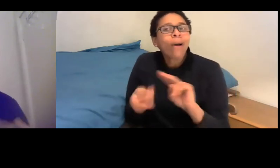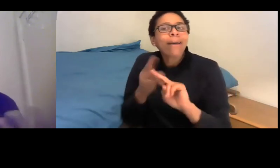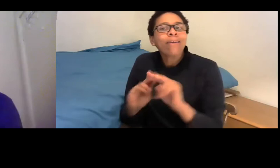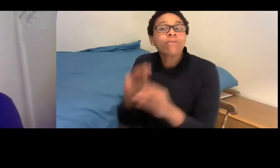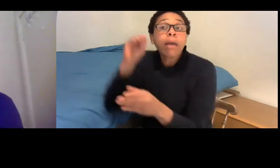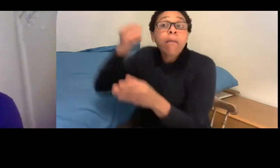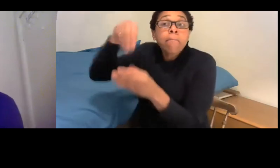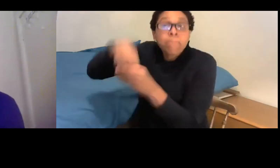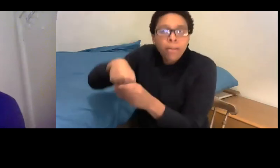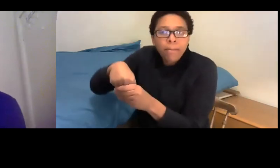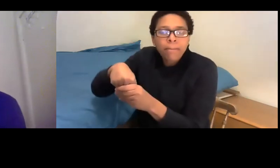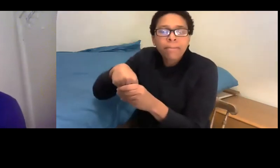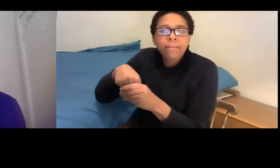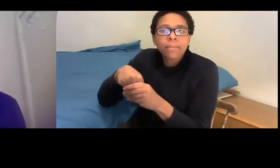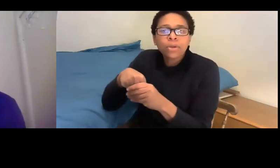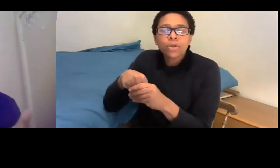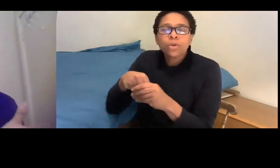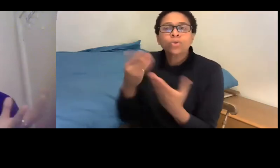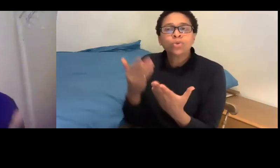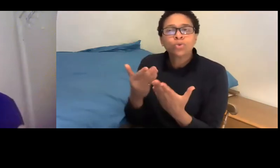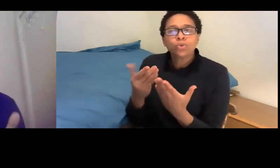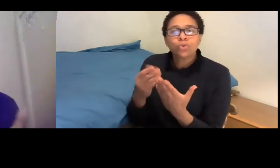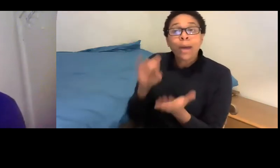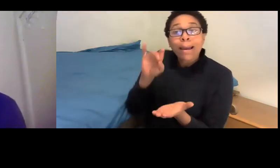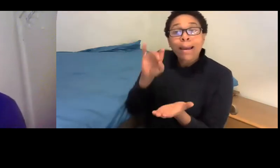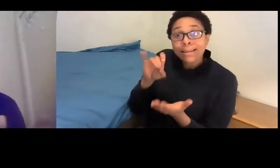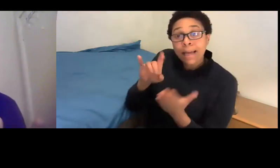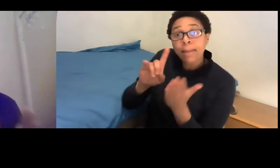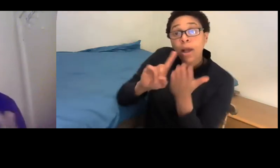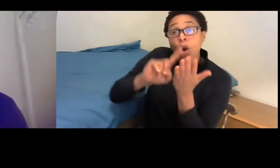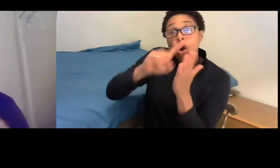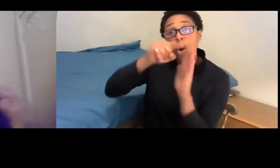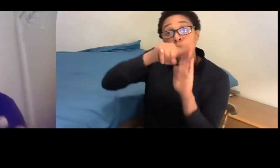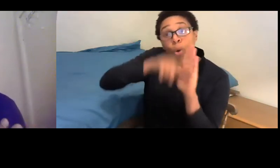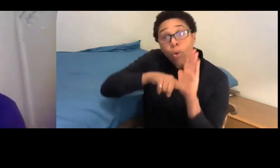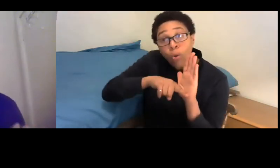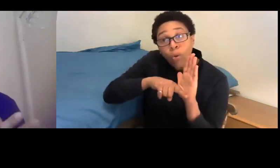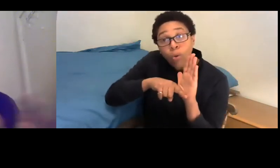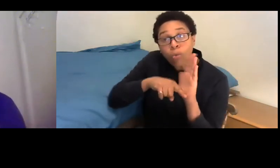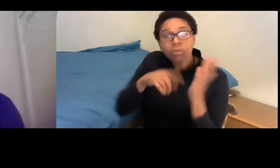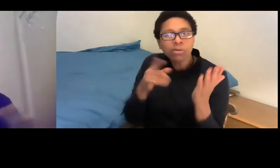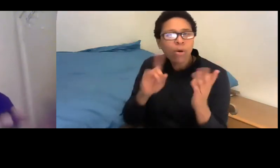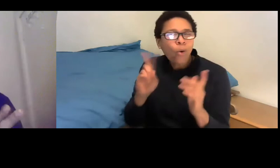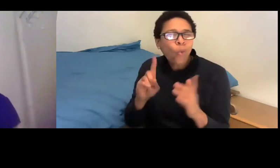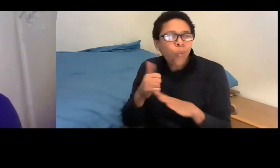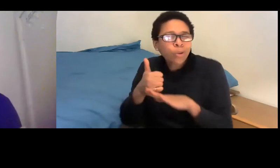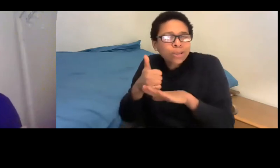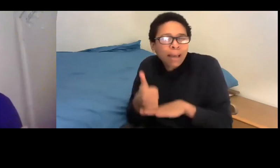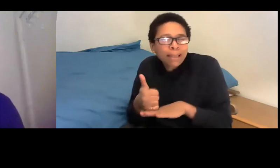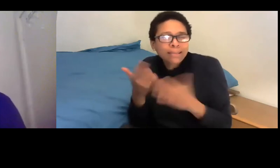make it into Islamic jurisprudence? What was the basis for certain rulings? Could those rulings change over time?